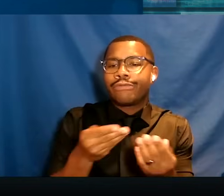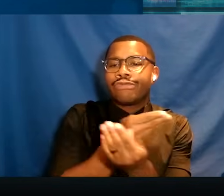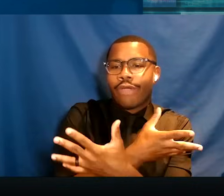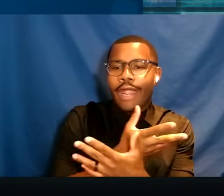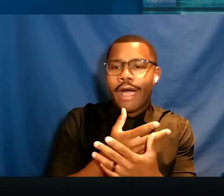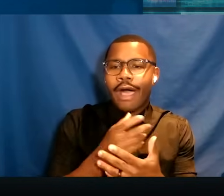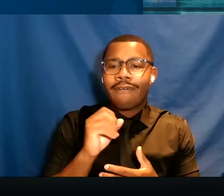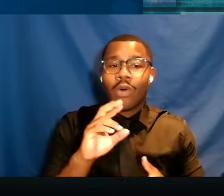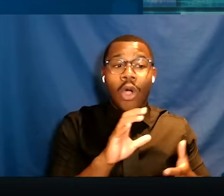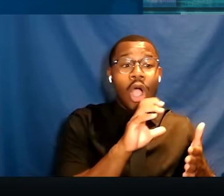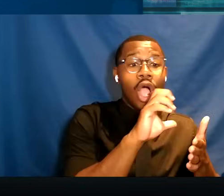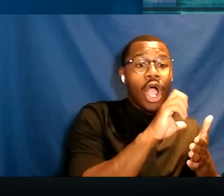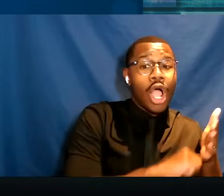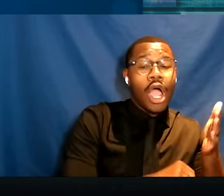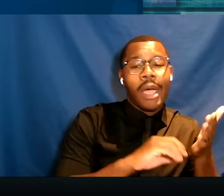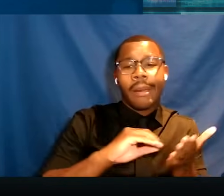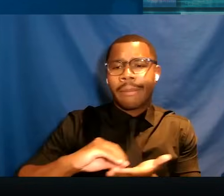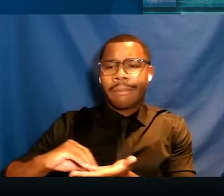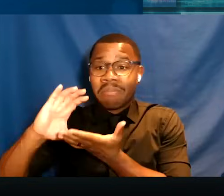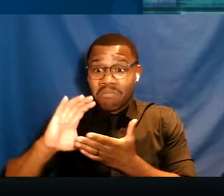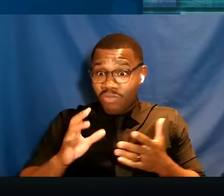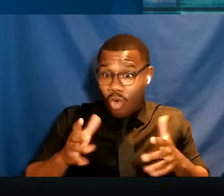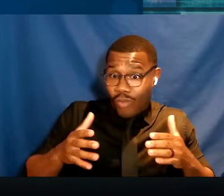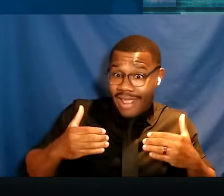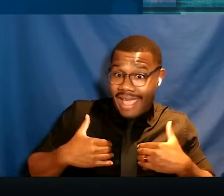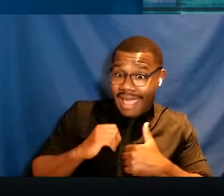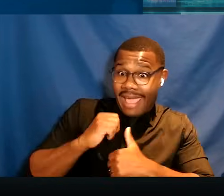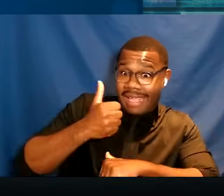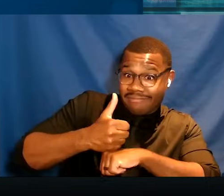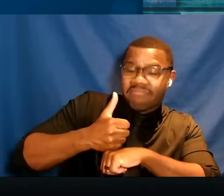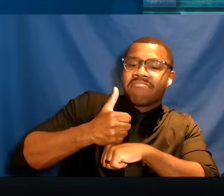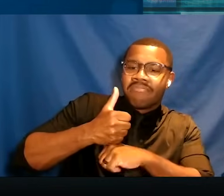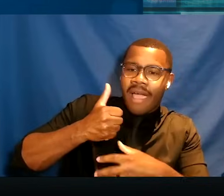This is all cumulative on top of existing residuals and even with the improvements that you described, Ray.